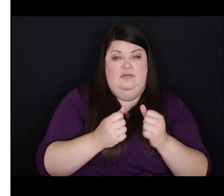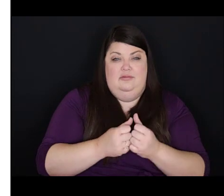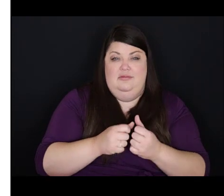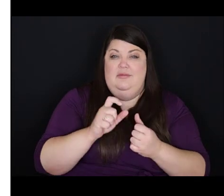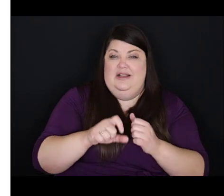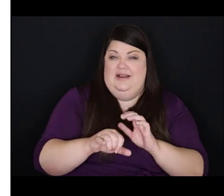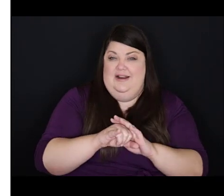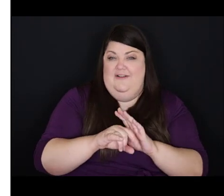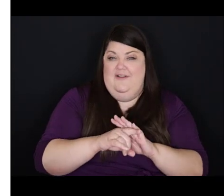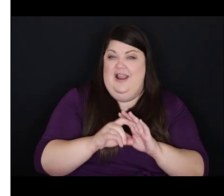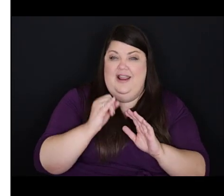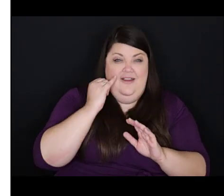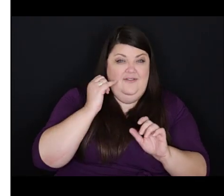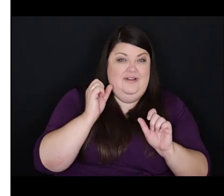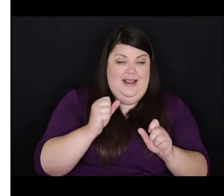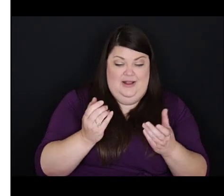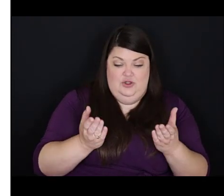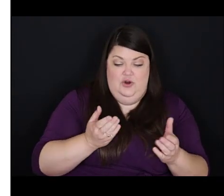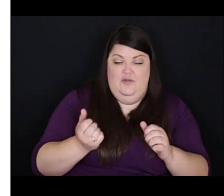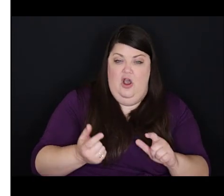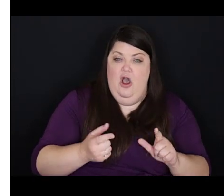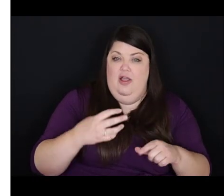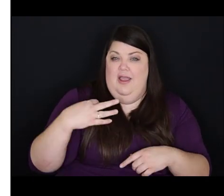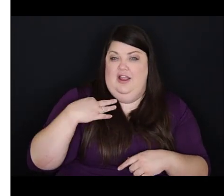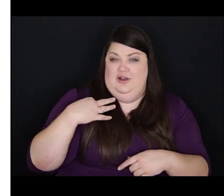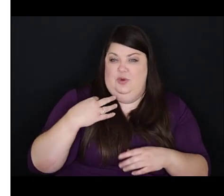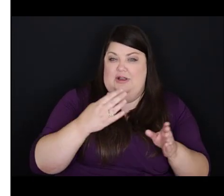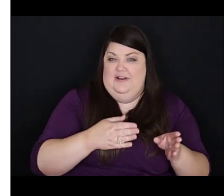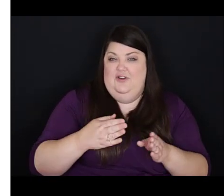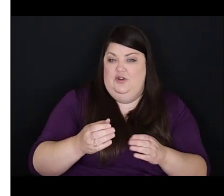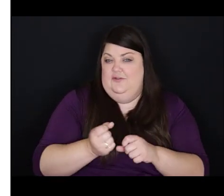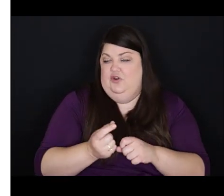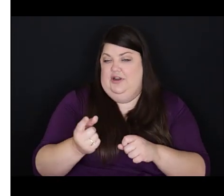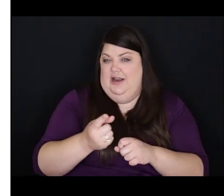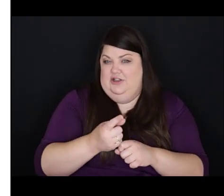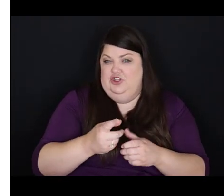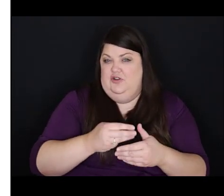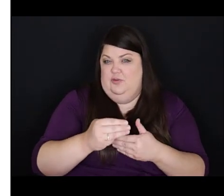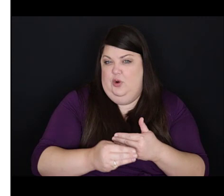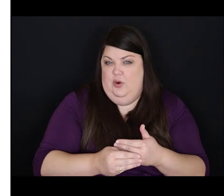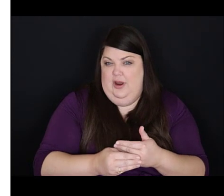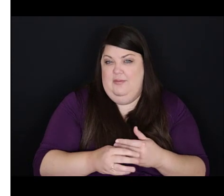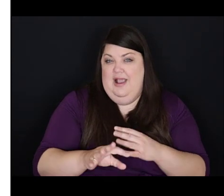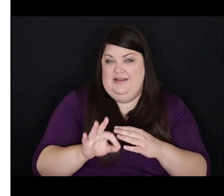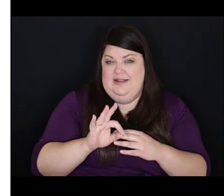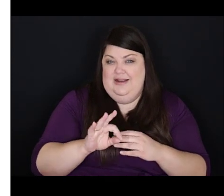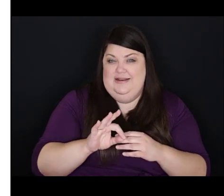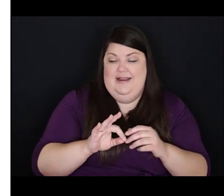serve all eligible individuals for the next Program Year, by selecting options (A or B).